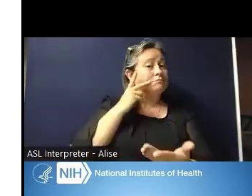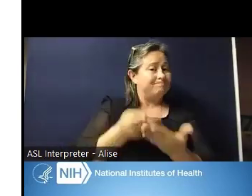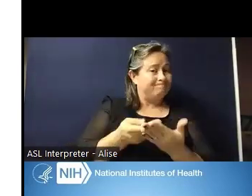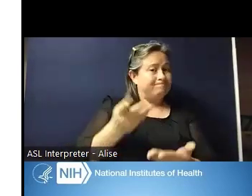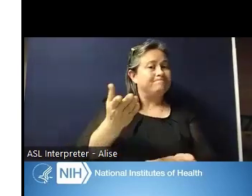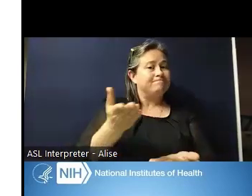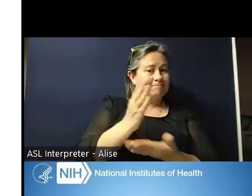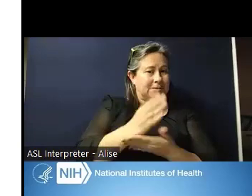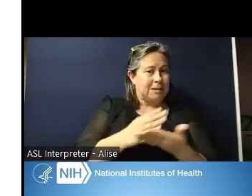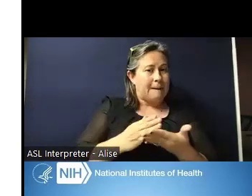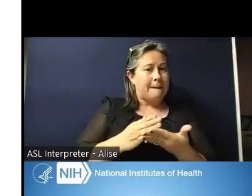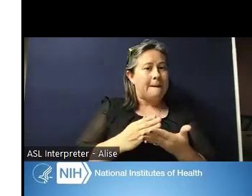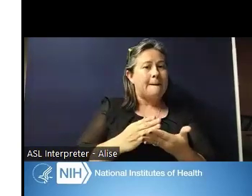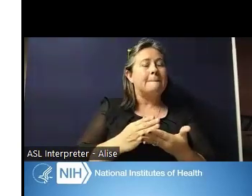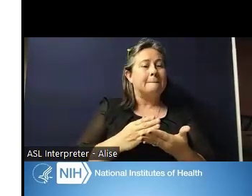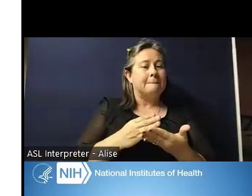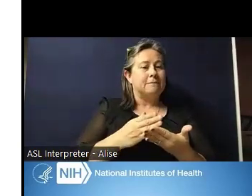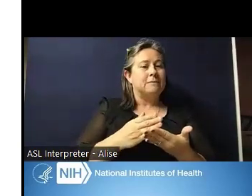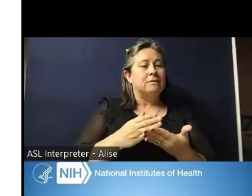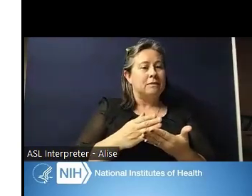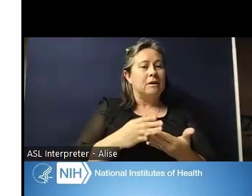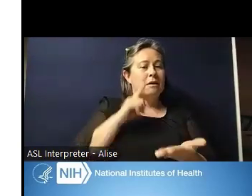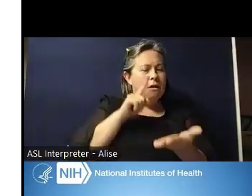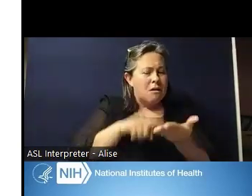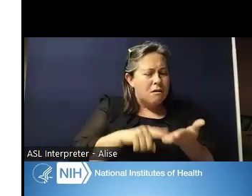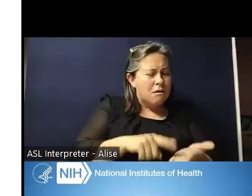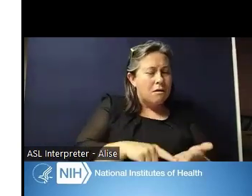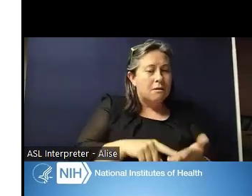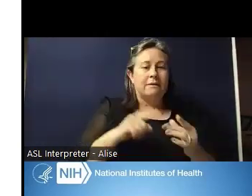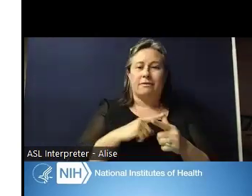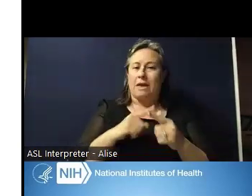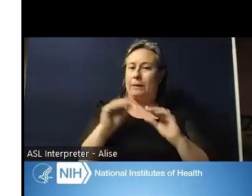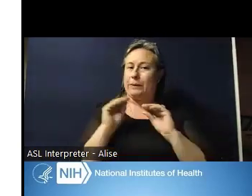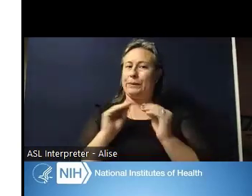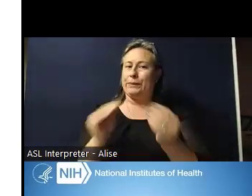by an investigator. Therefore, there was no institutional FCOI review.